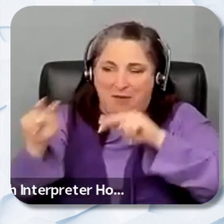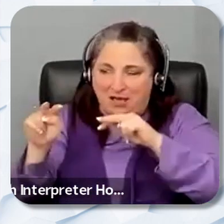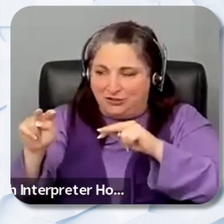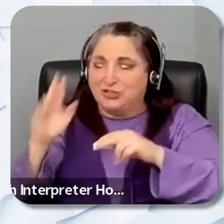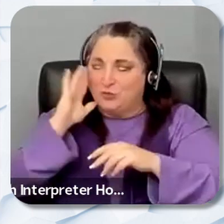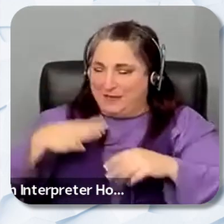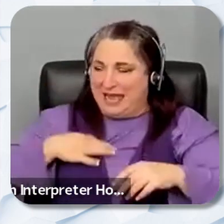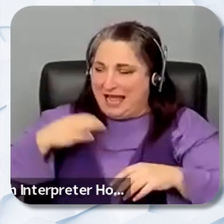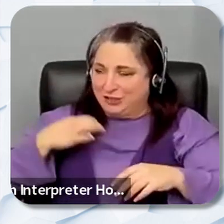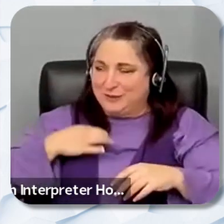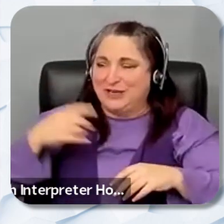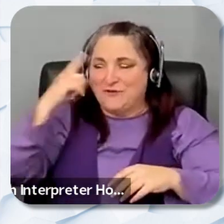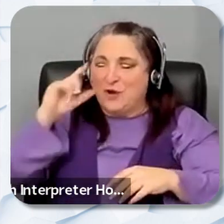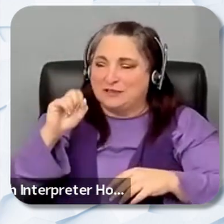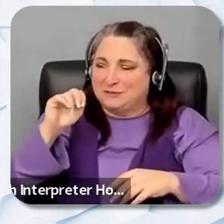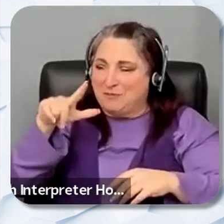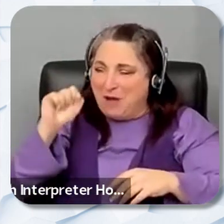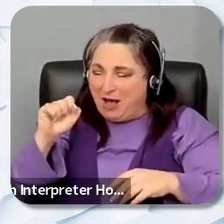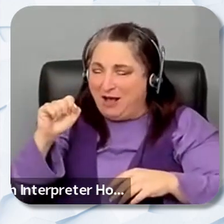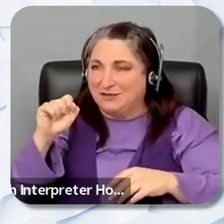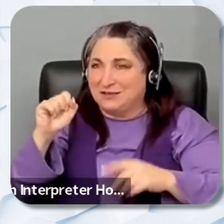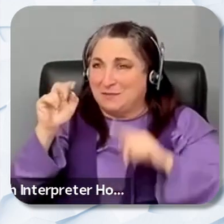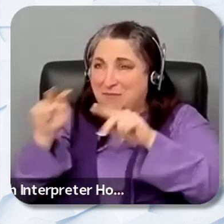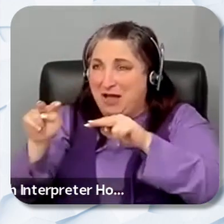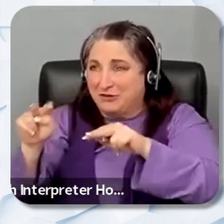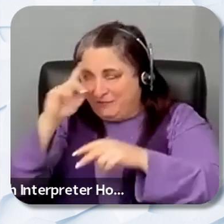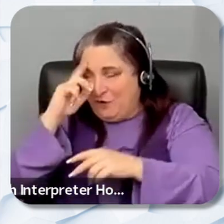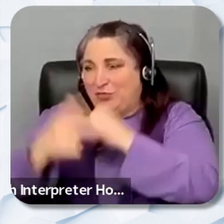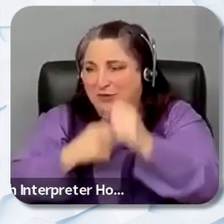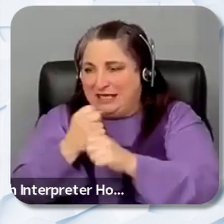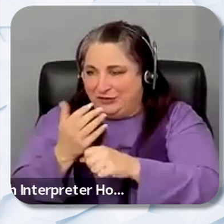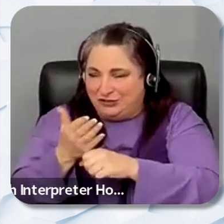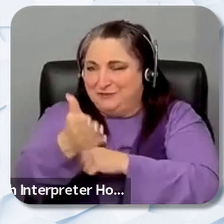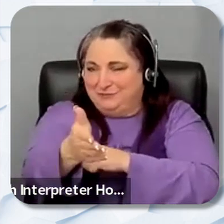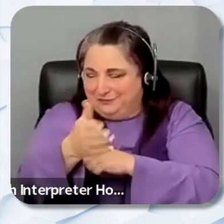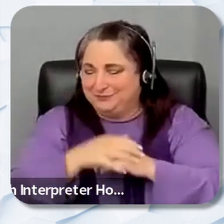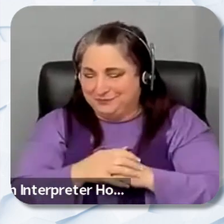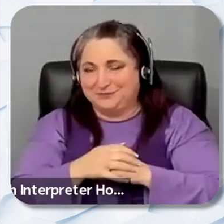for selection for the smalls monitoring until for another three years. So, just so you know.